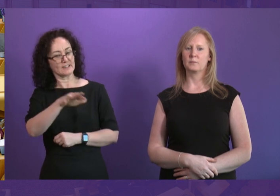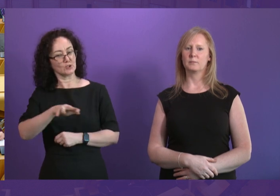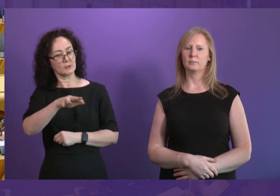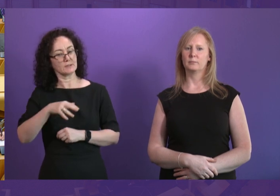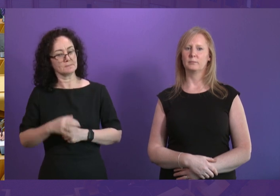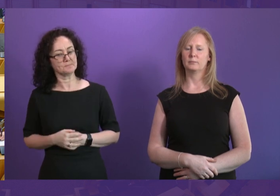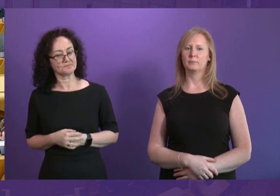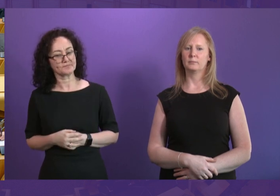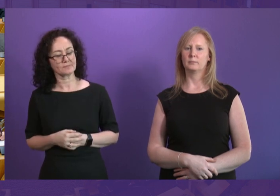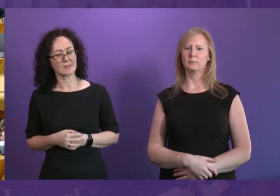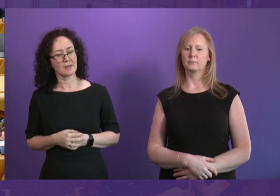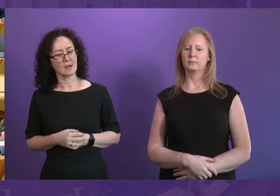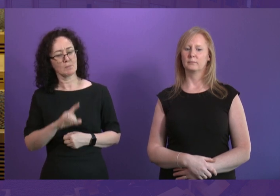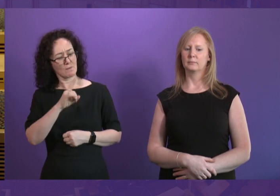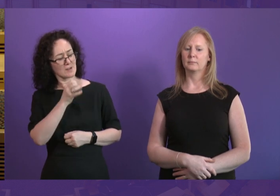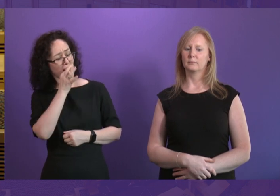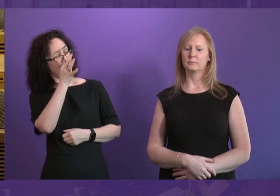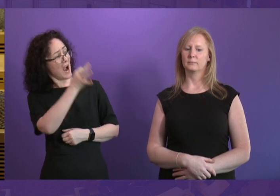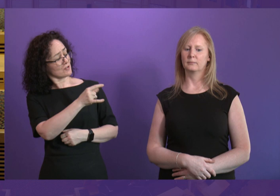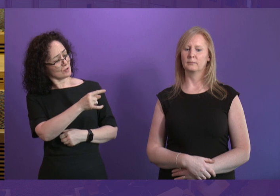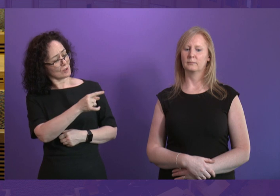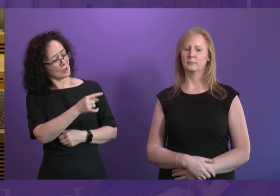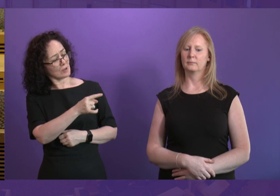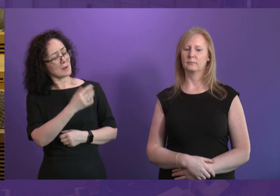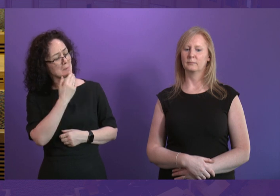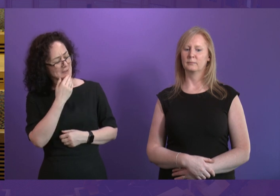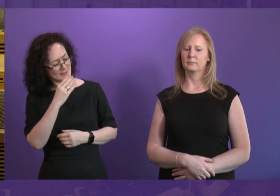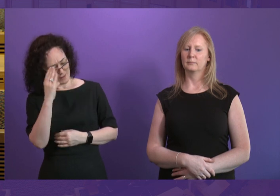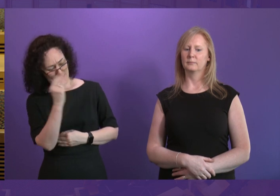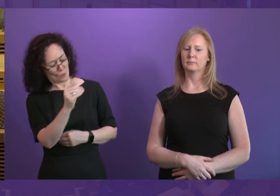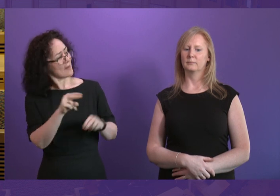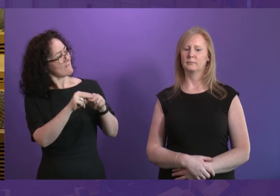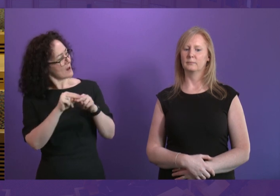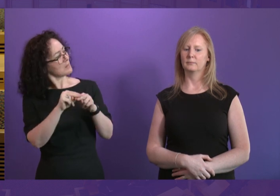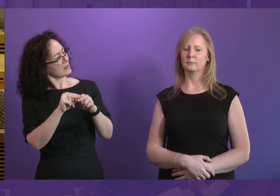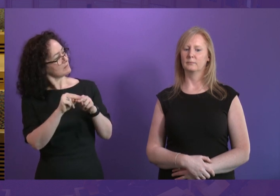and I ask Rhoda Grant to convey my good wishes to the family in her constituency.